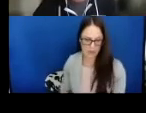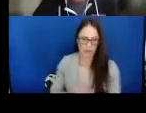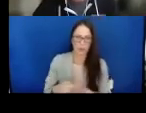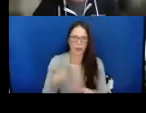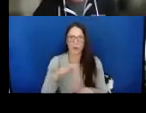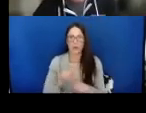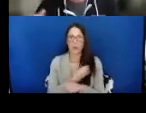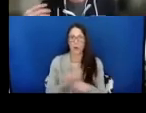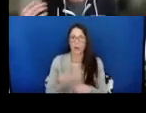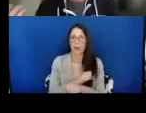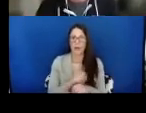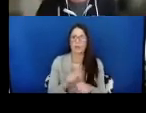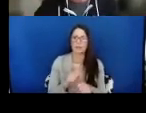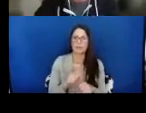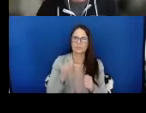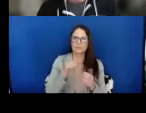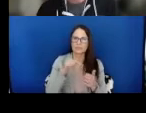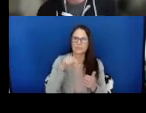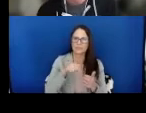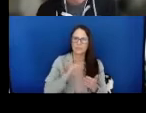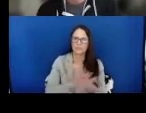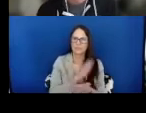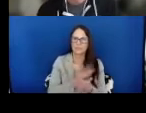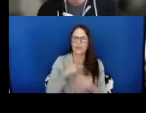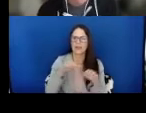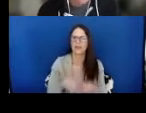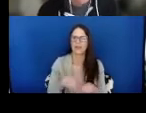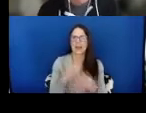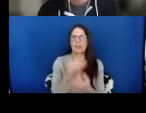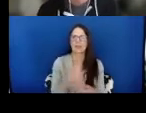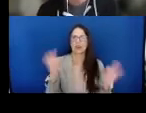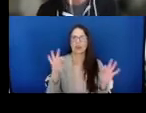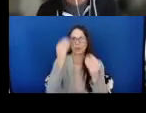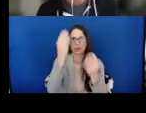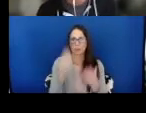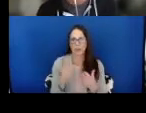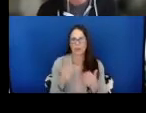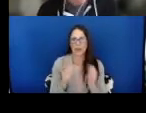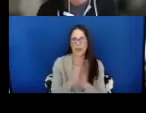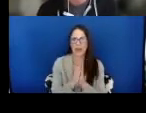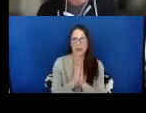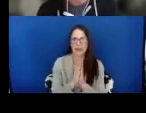16:25:54 I actually did a Freedom of Information Act request for our local public school district